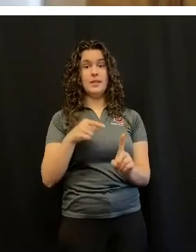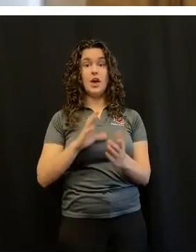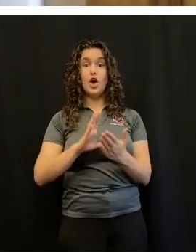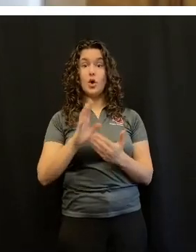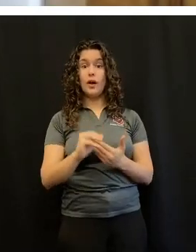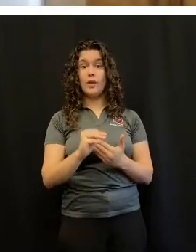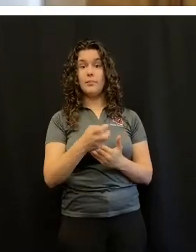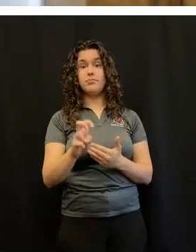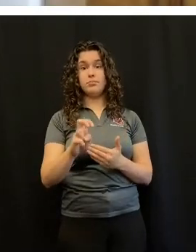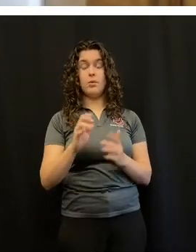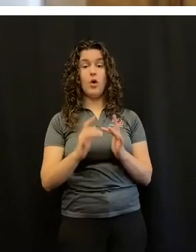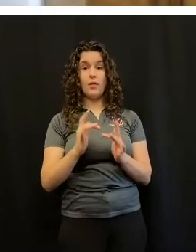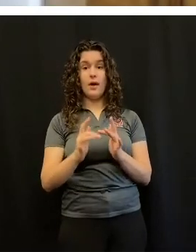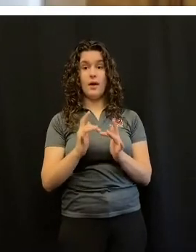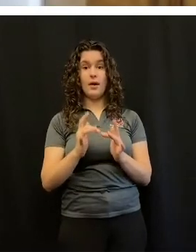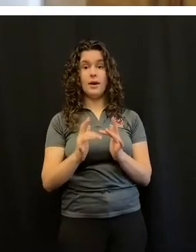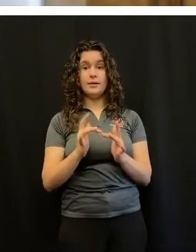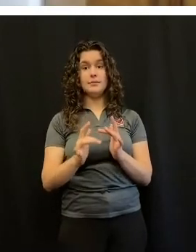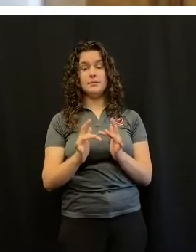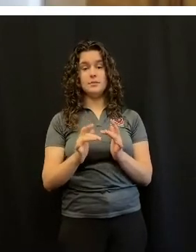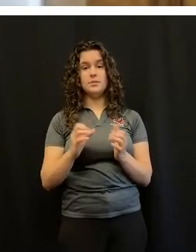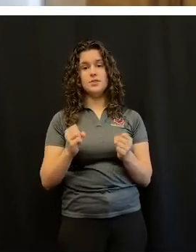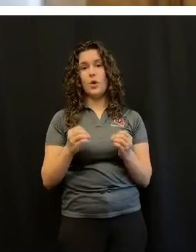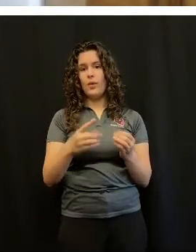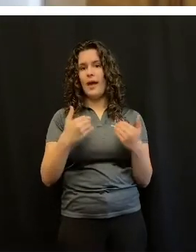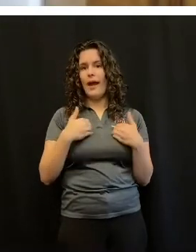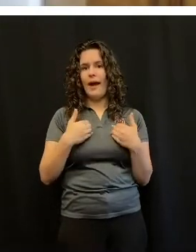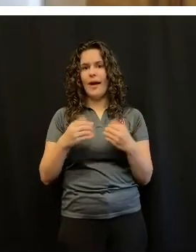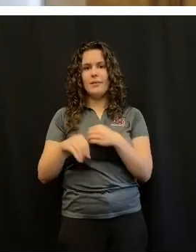so they had a facility for the online delivery,